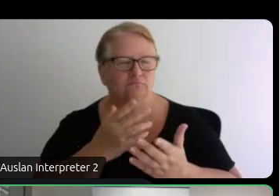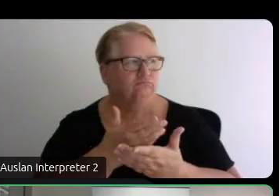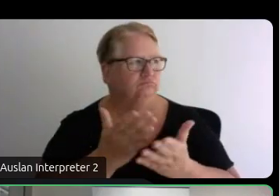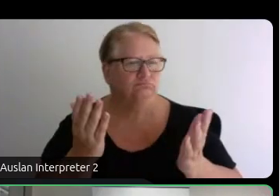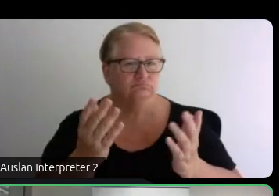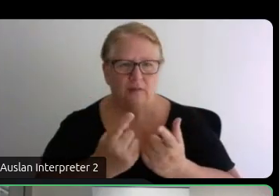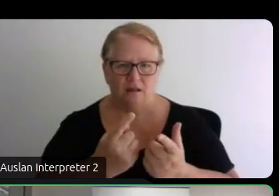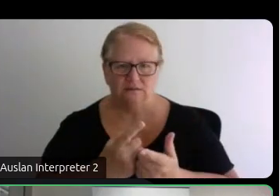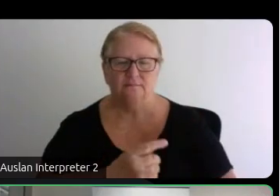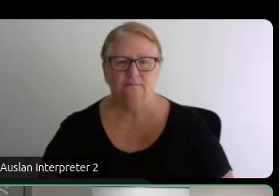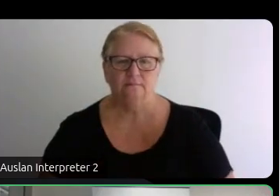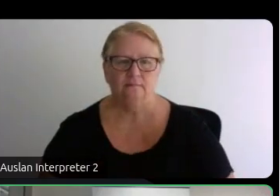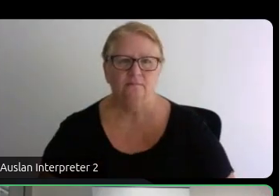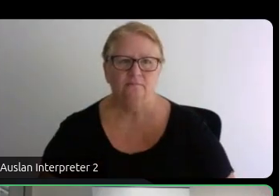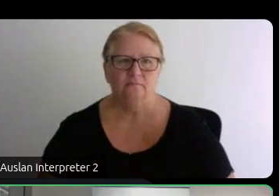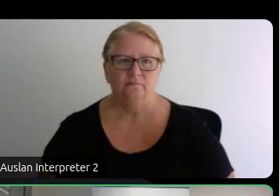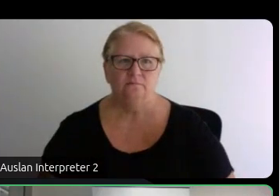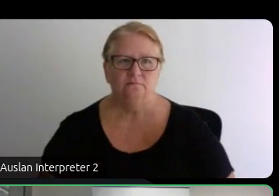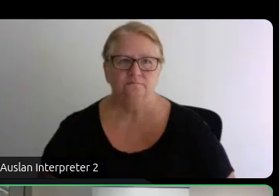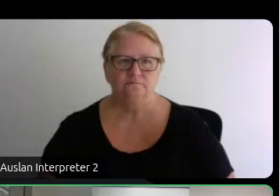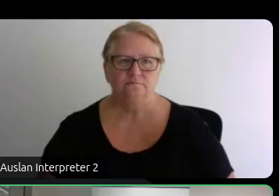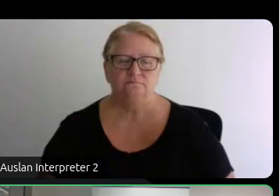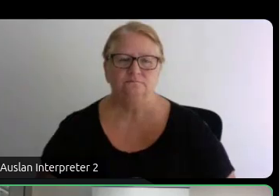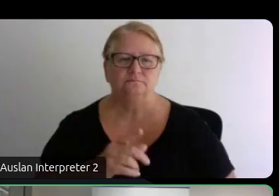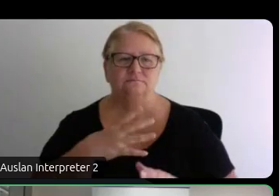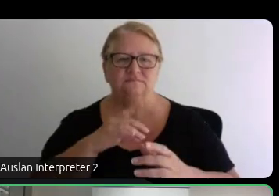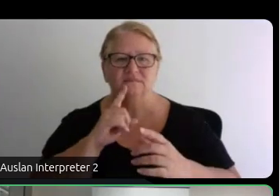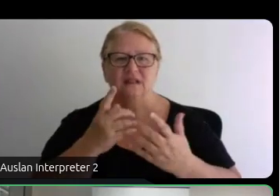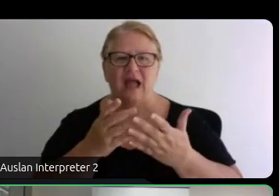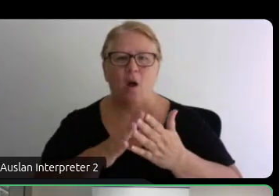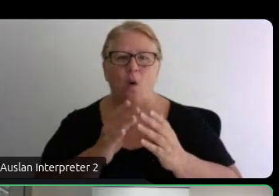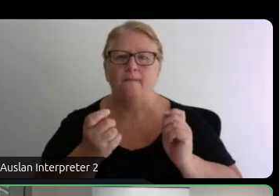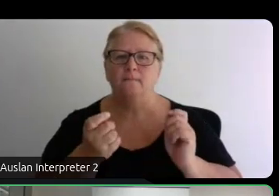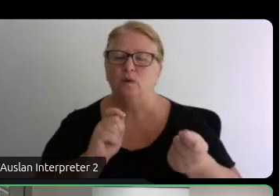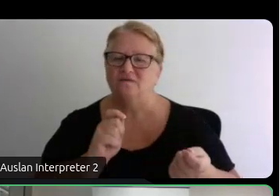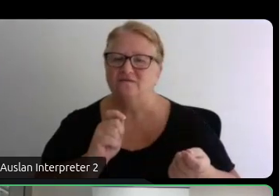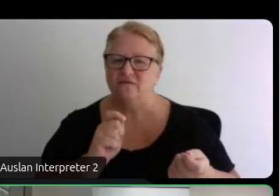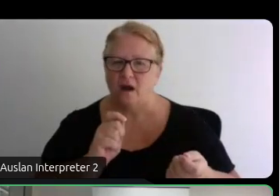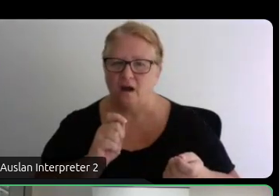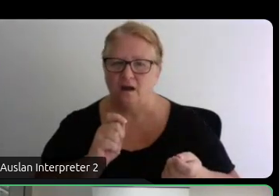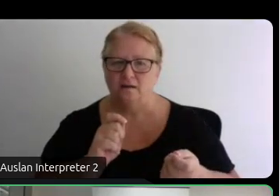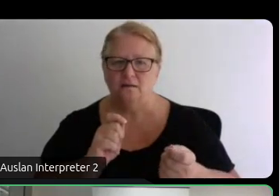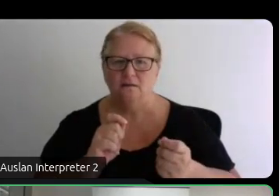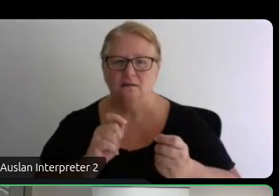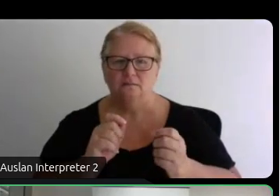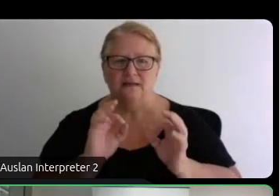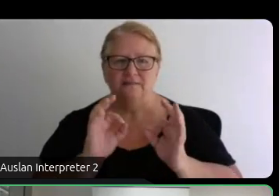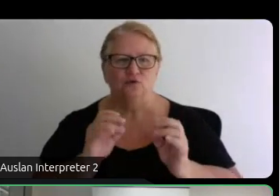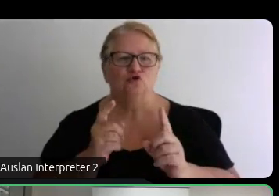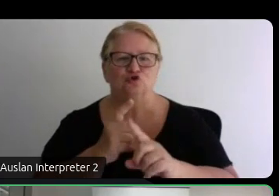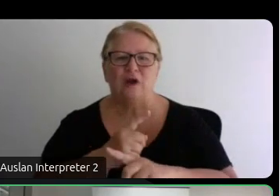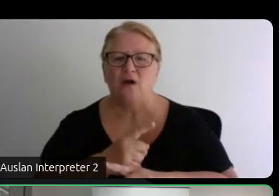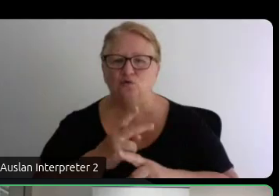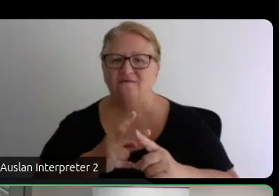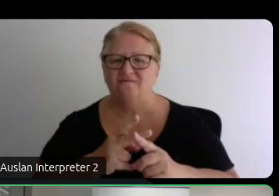means detailing how it's modified or adapted for indiv individual's functional needs or or why